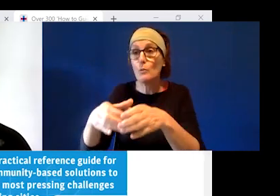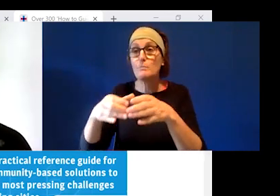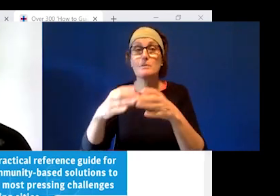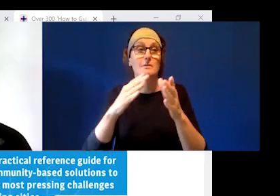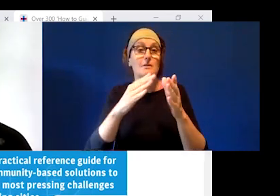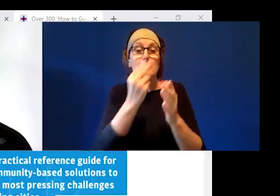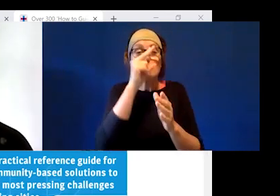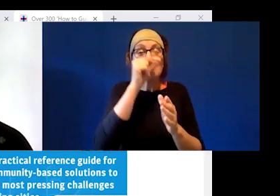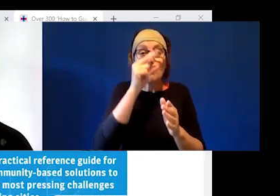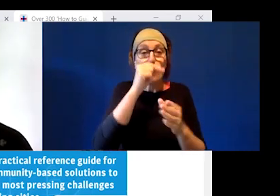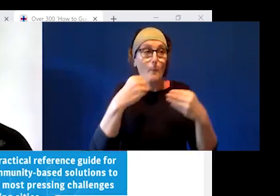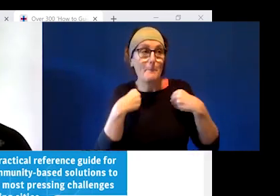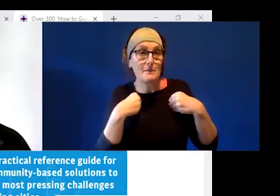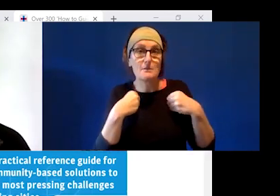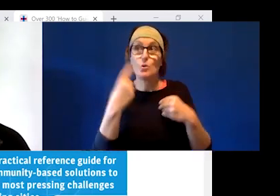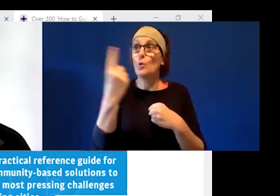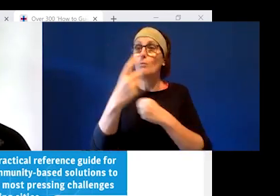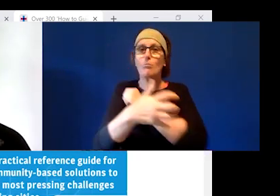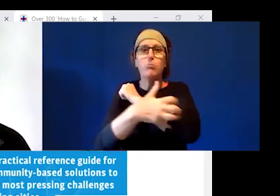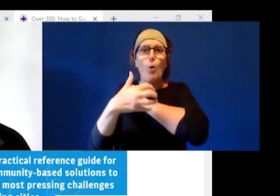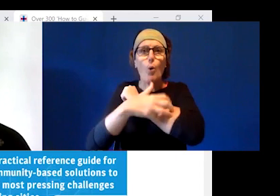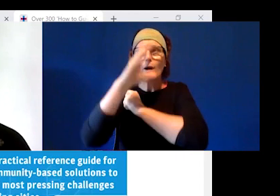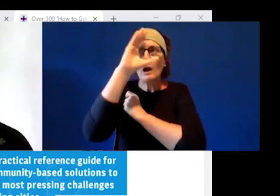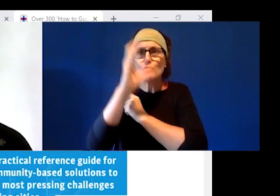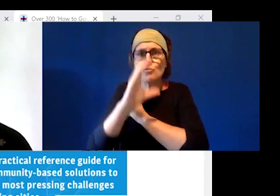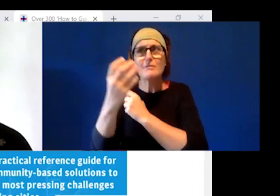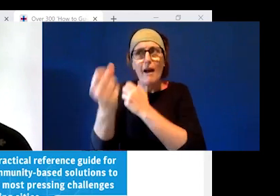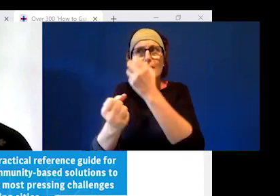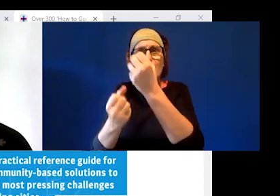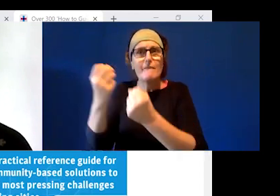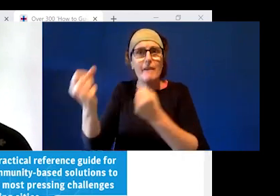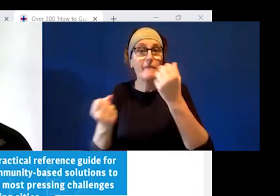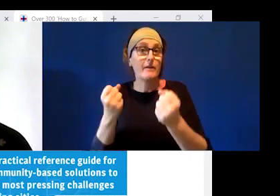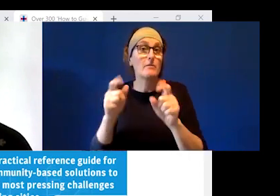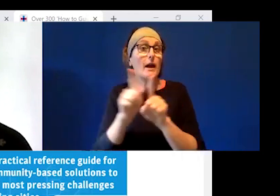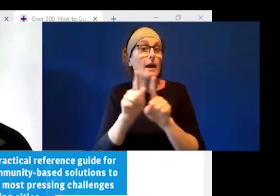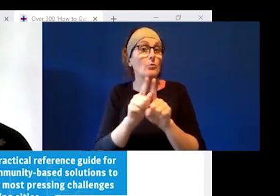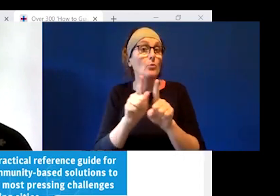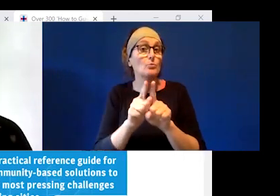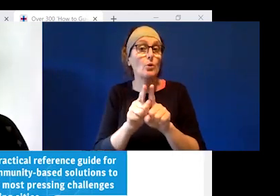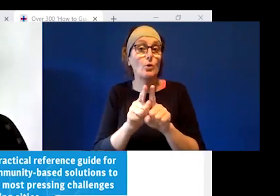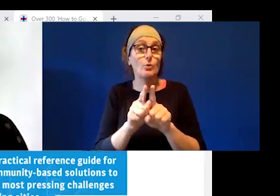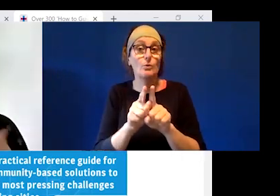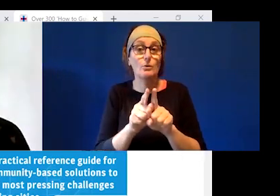in many countries, but also in particular